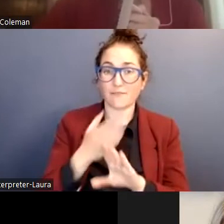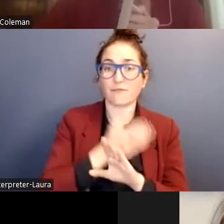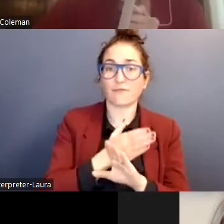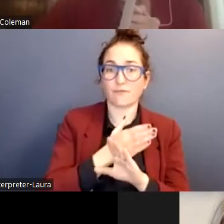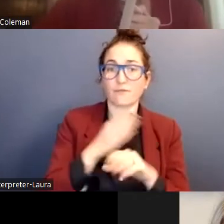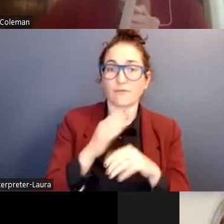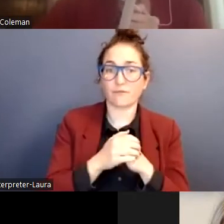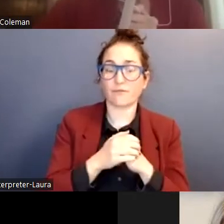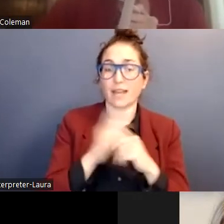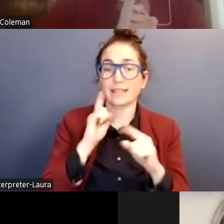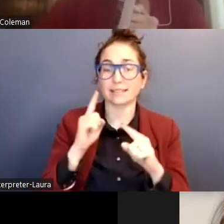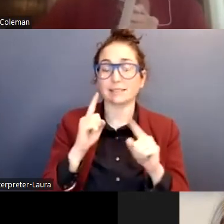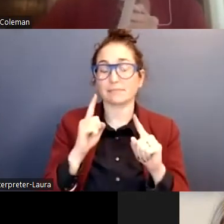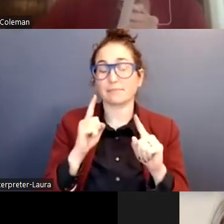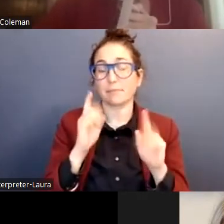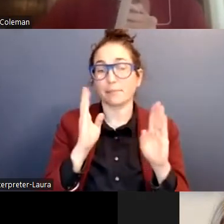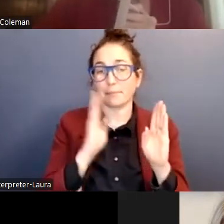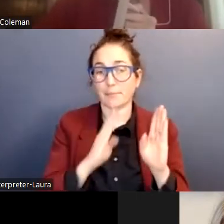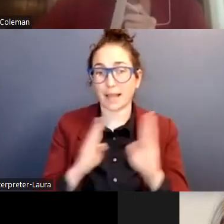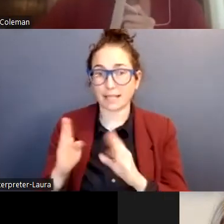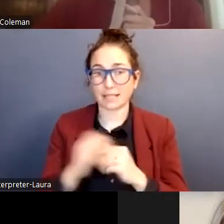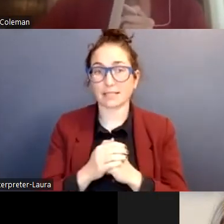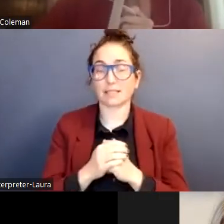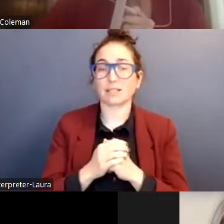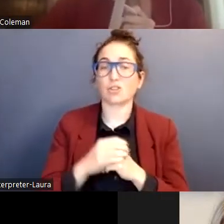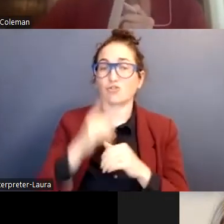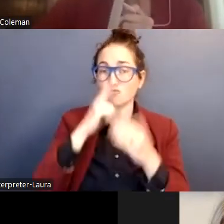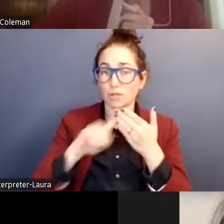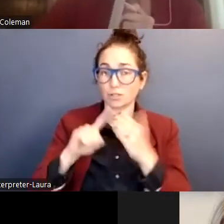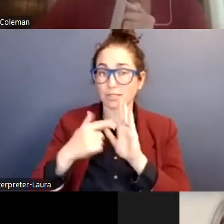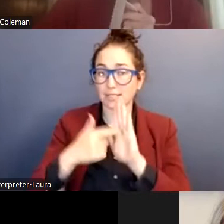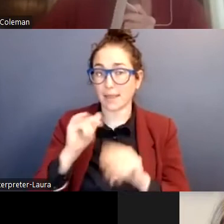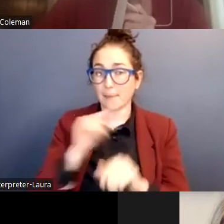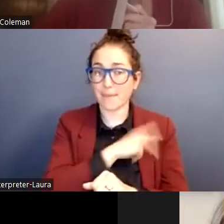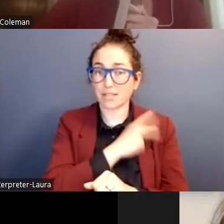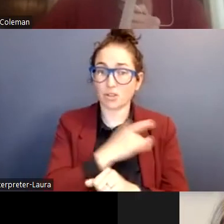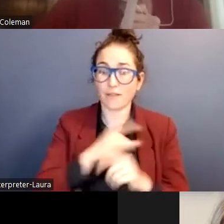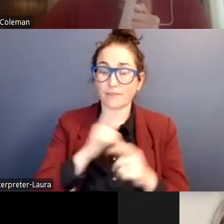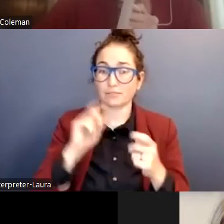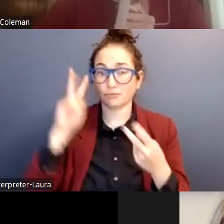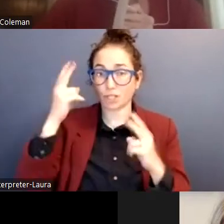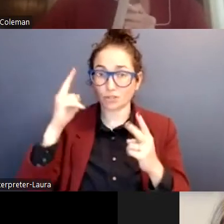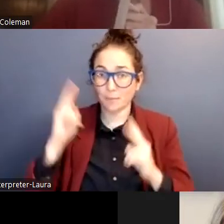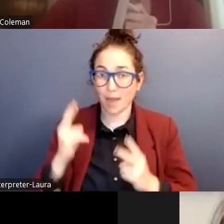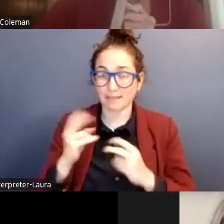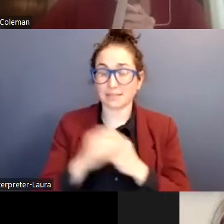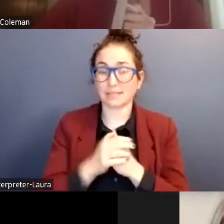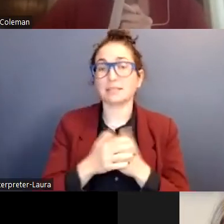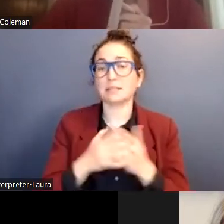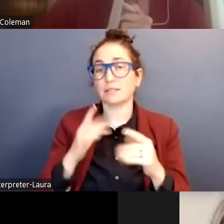of life stated, quote, research indicates that patients often change their lives when confronted with the actual